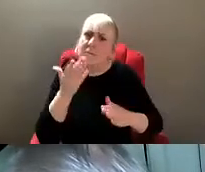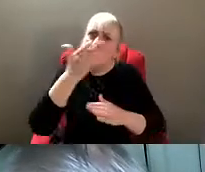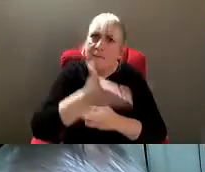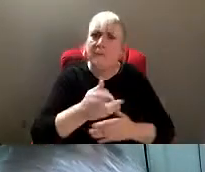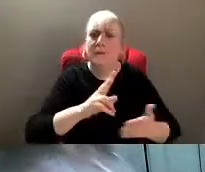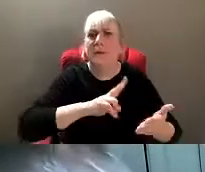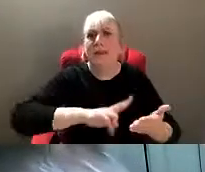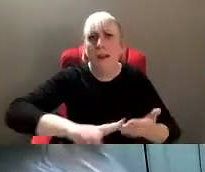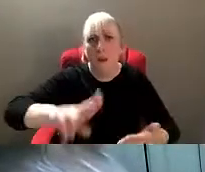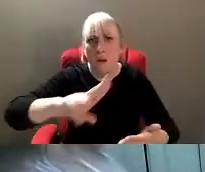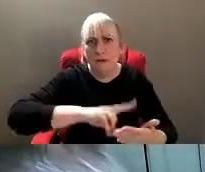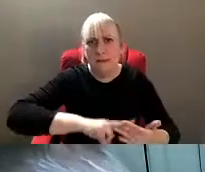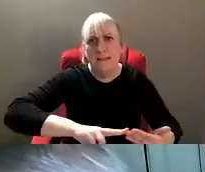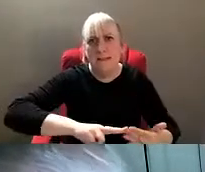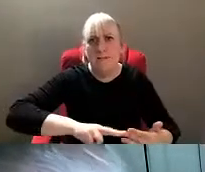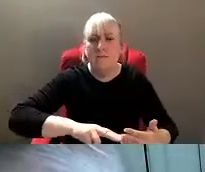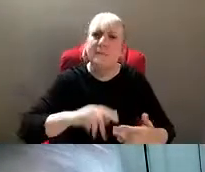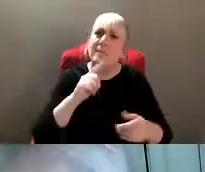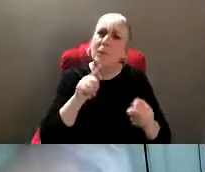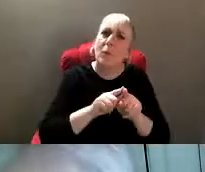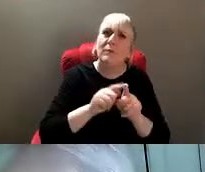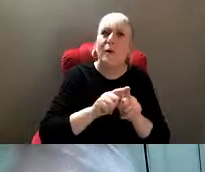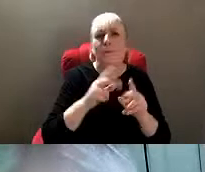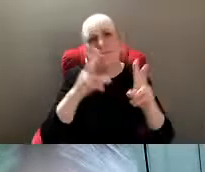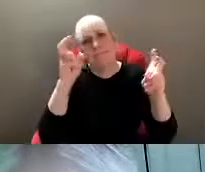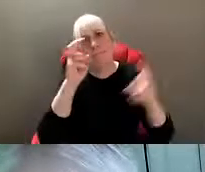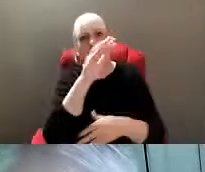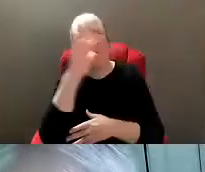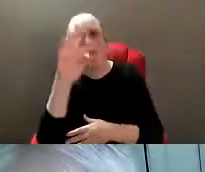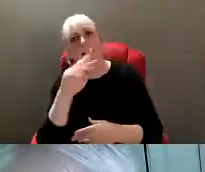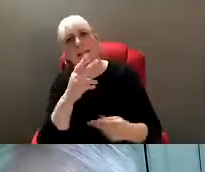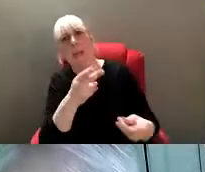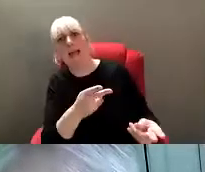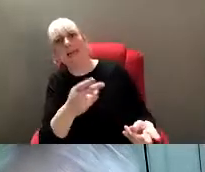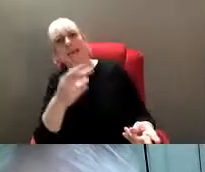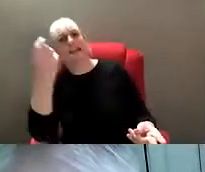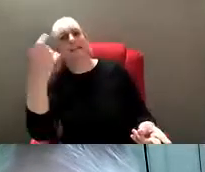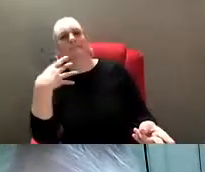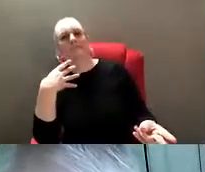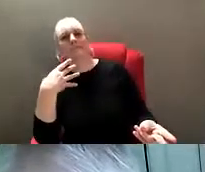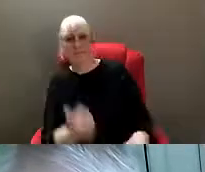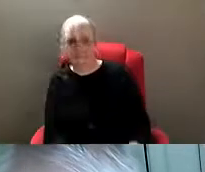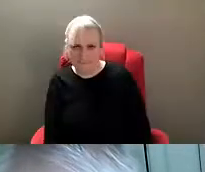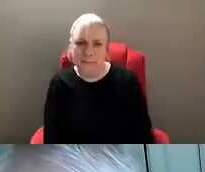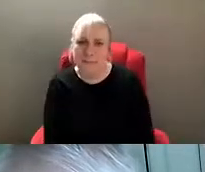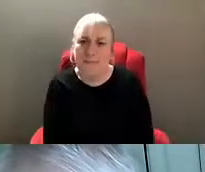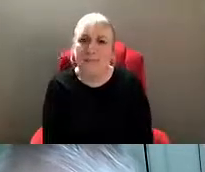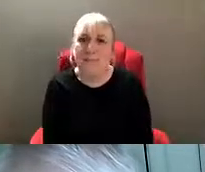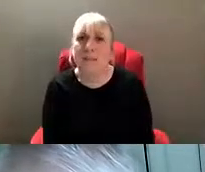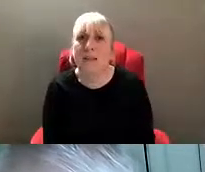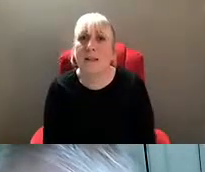so our access to these spaces and openness and and sense of security and should be there and